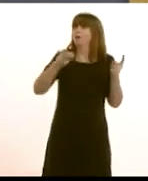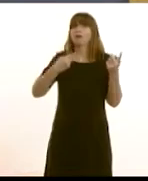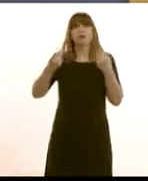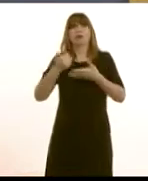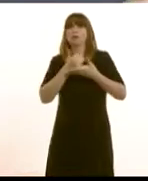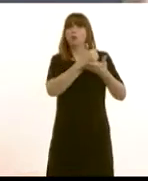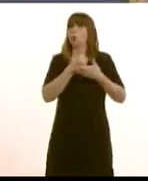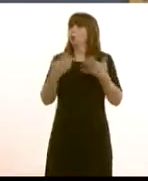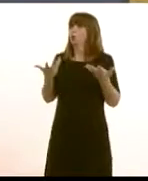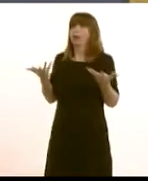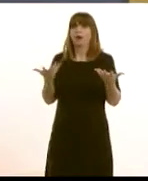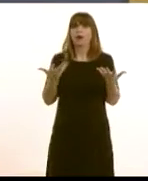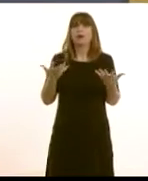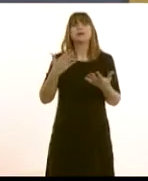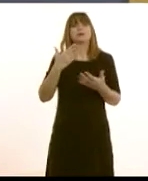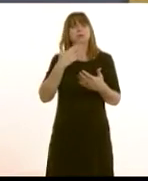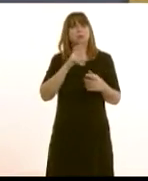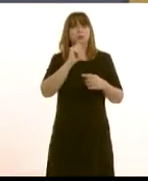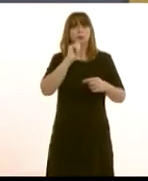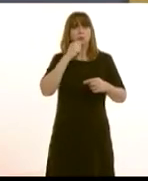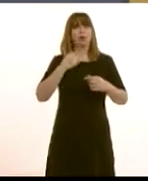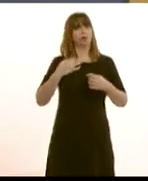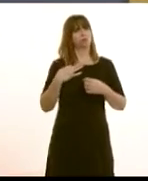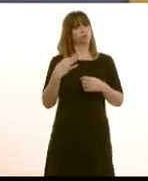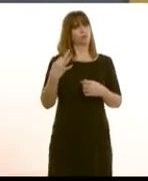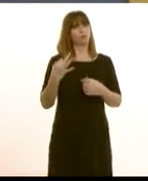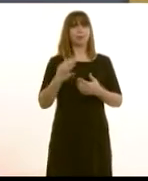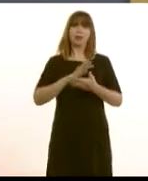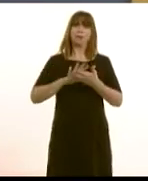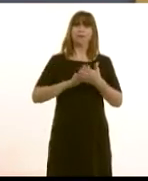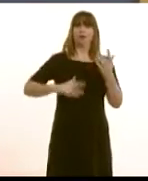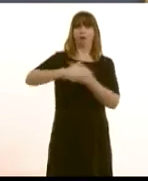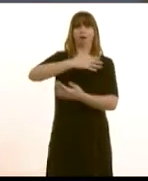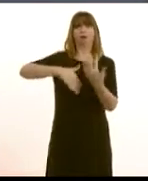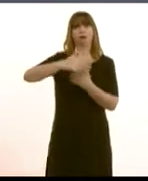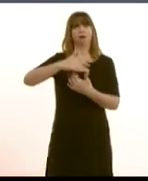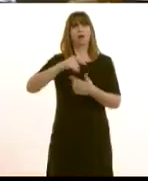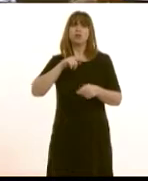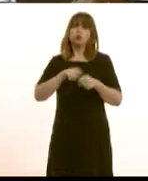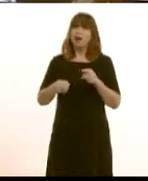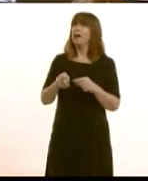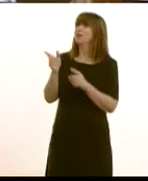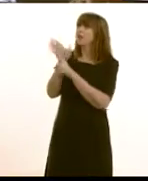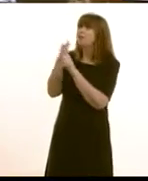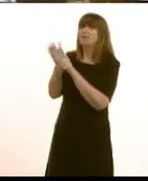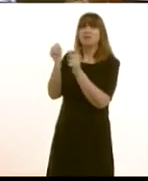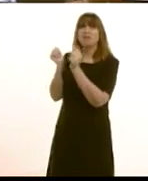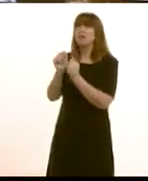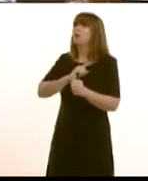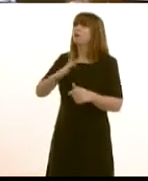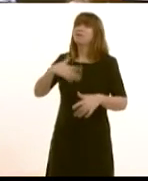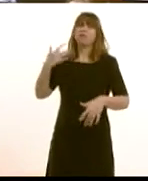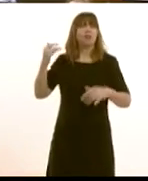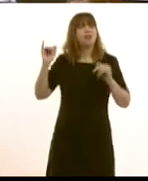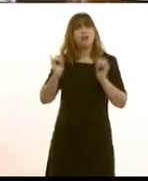and speak up for the haemophilia community in Wales to try to get a better settlement, after such another blow to such a beleaguered community?